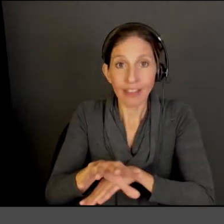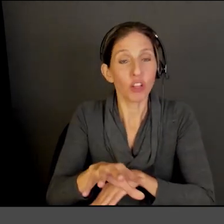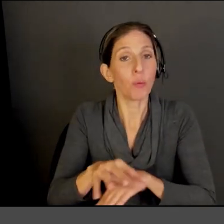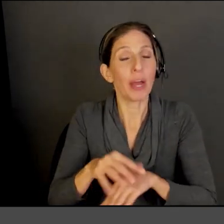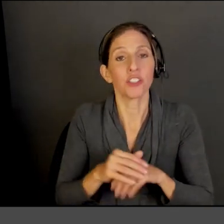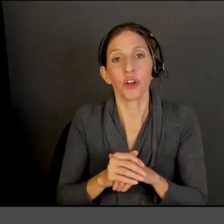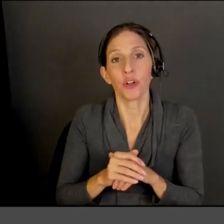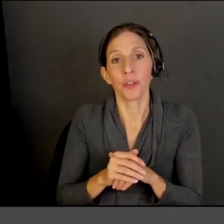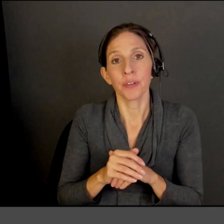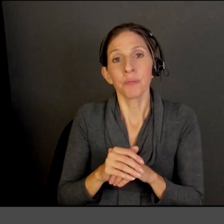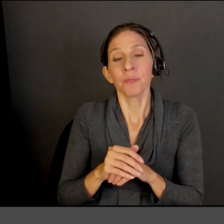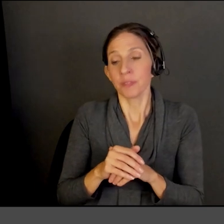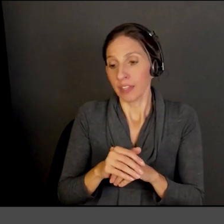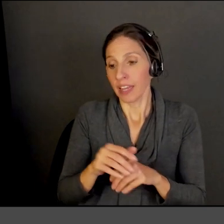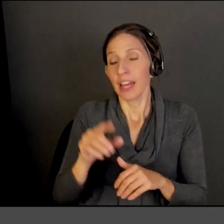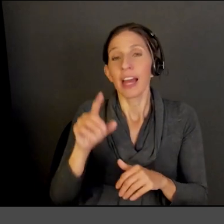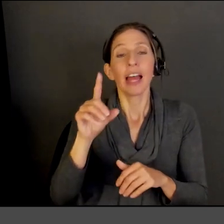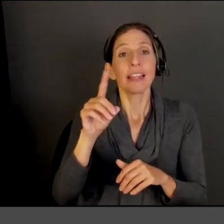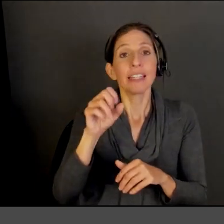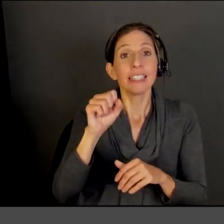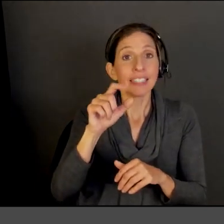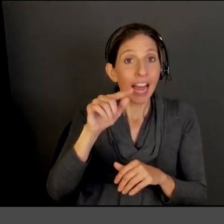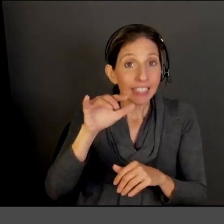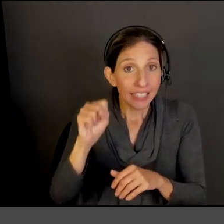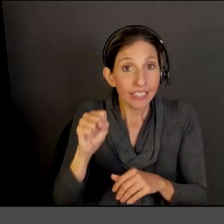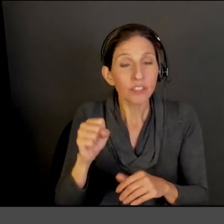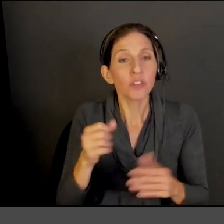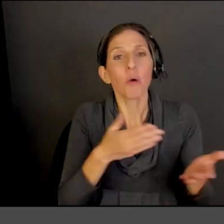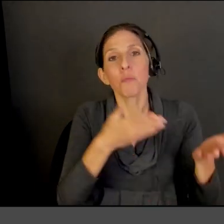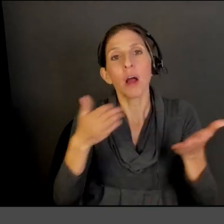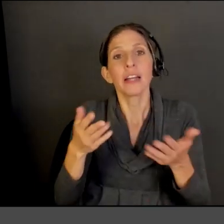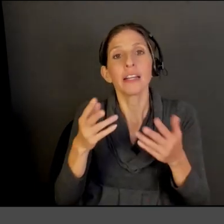THE VALUES OF OF THE DANCER AND WHAT THE DANCER NEEDS.